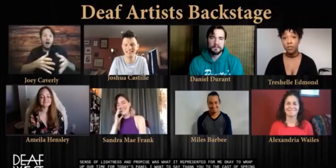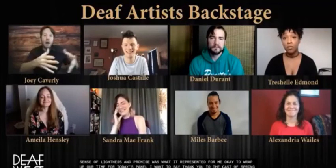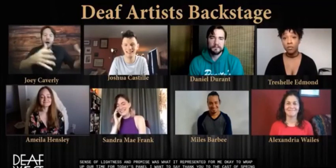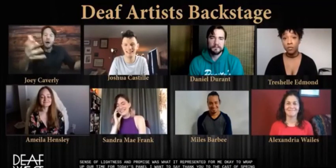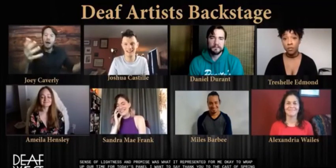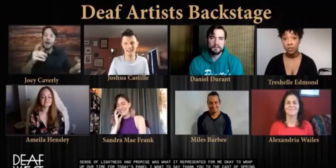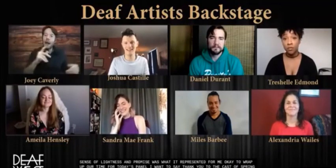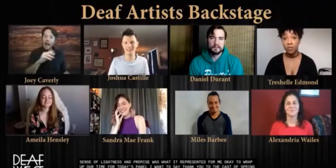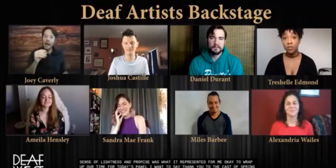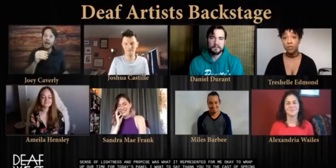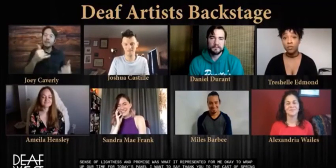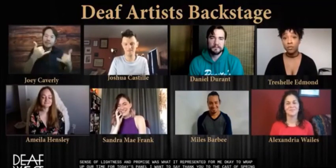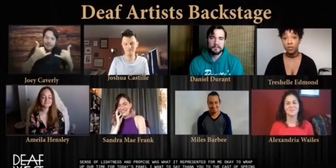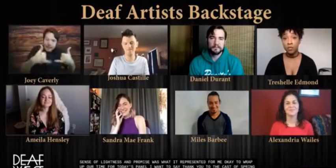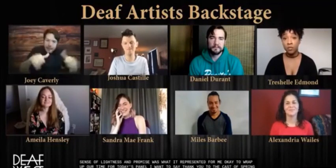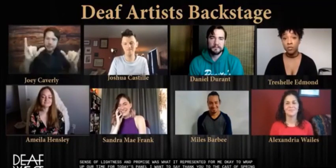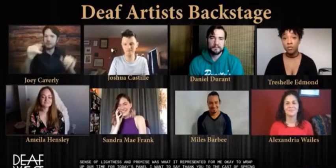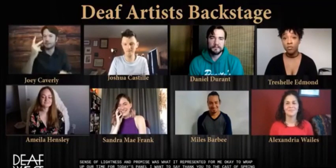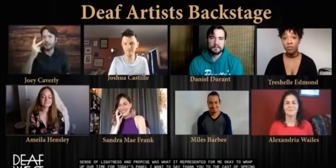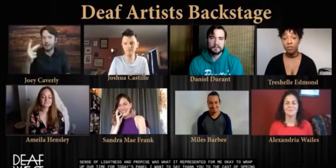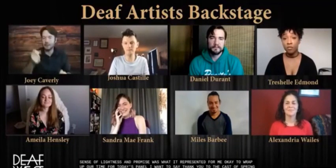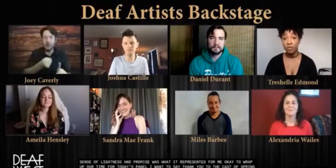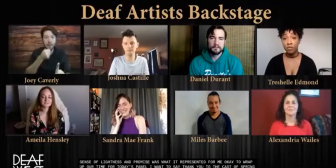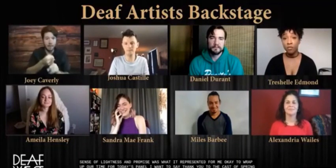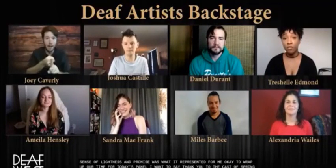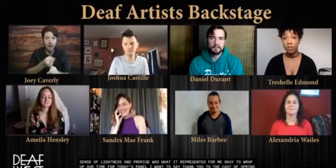ends meet to your debut on Broadway.